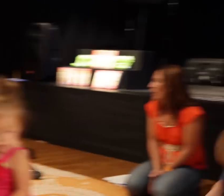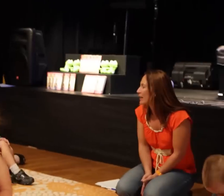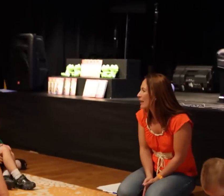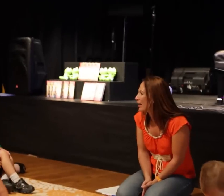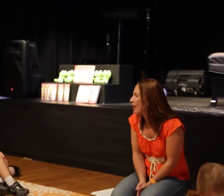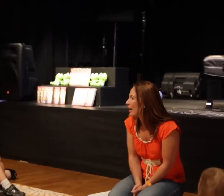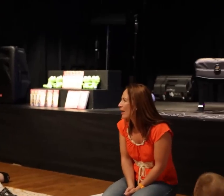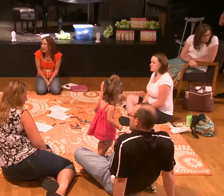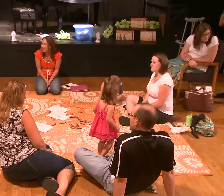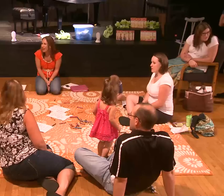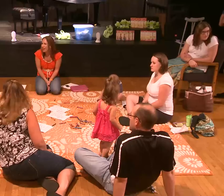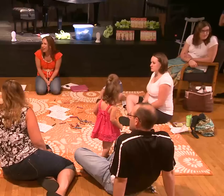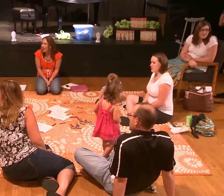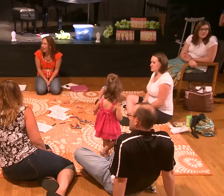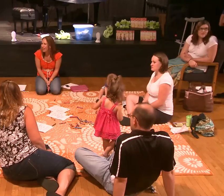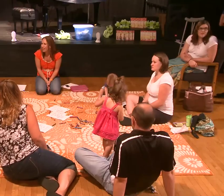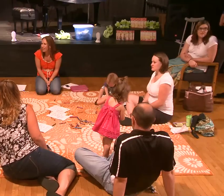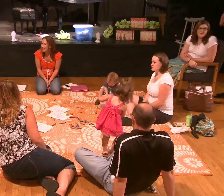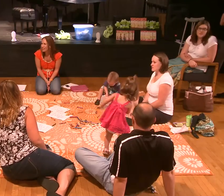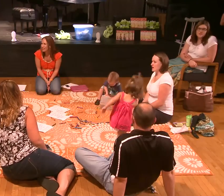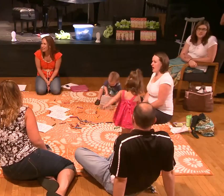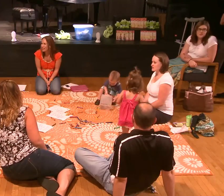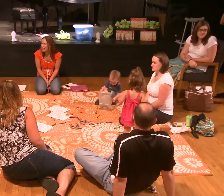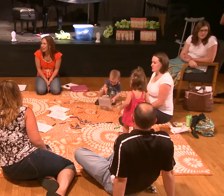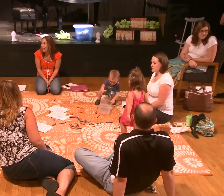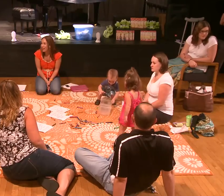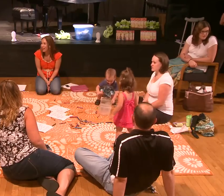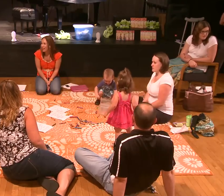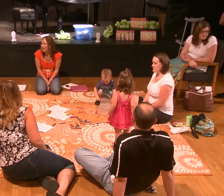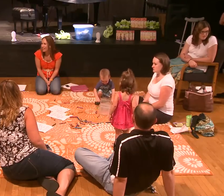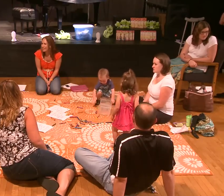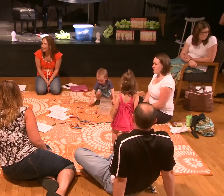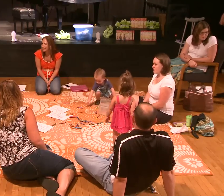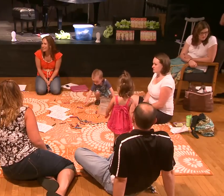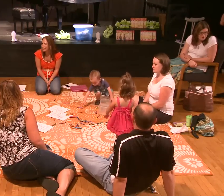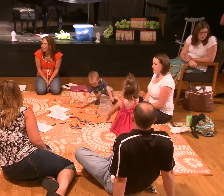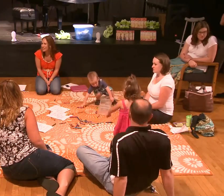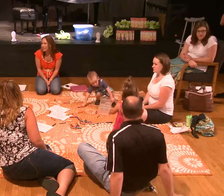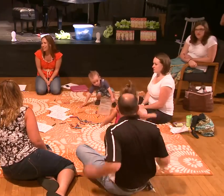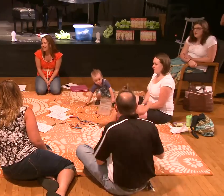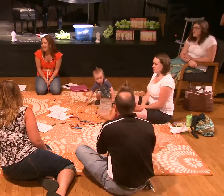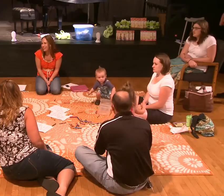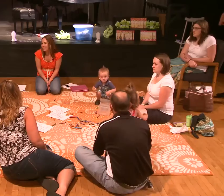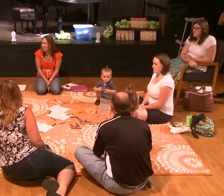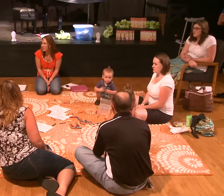She knows a lot of signs and that's how she communicates, so it's been really good to have the sign.